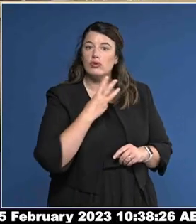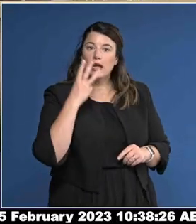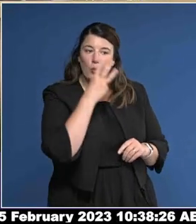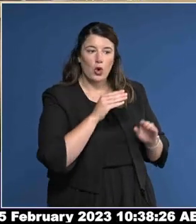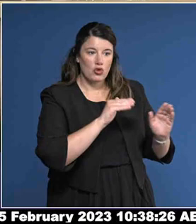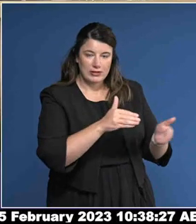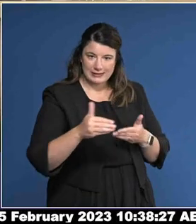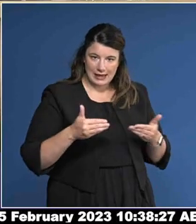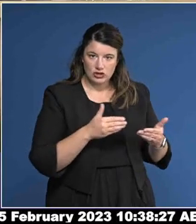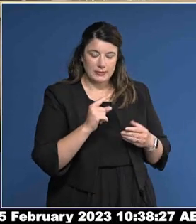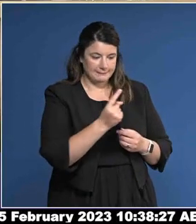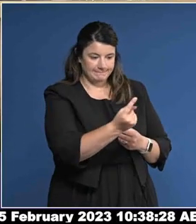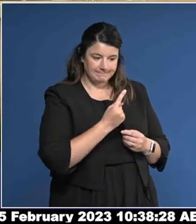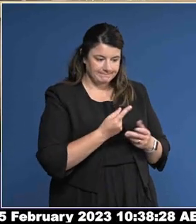attend before they complete a shift.